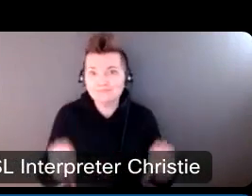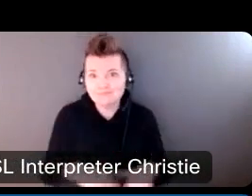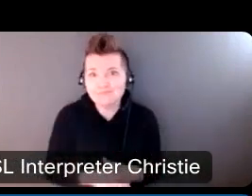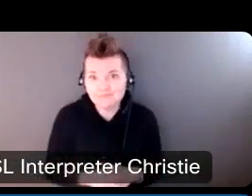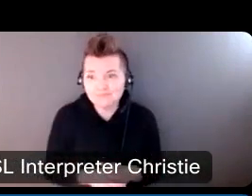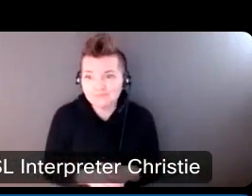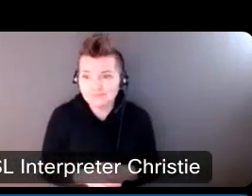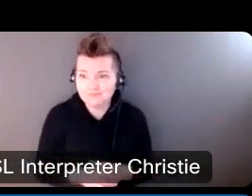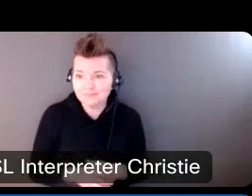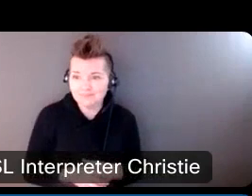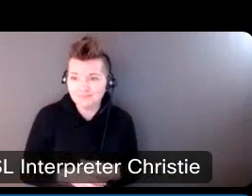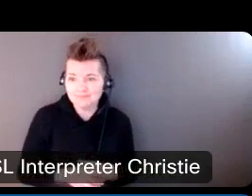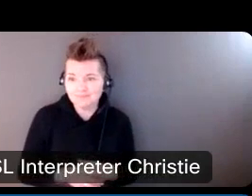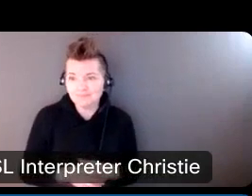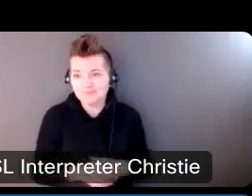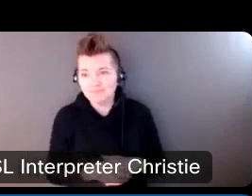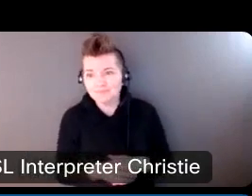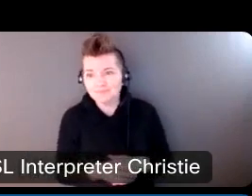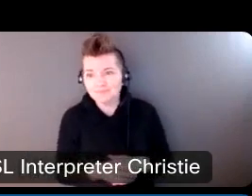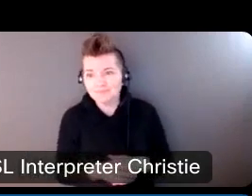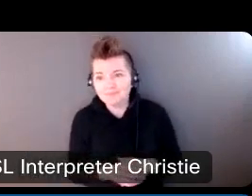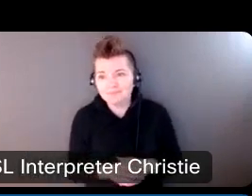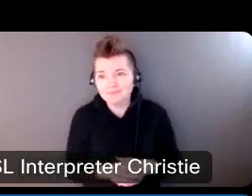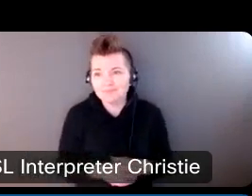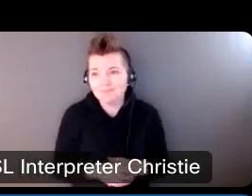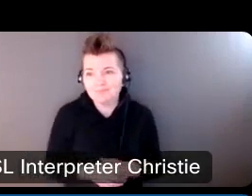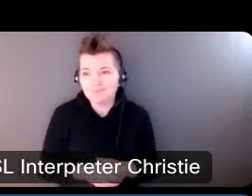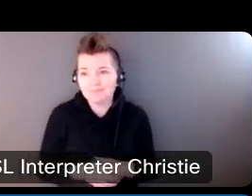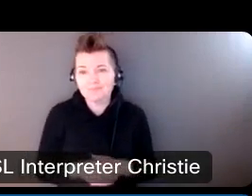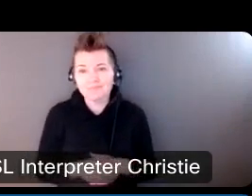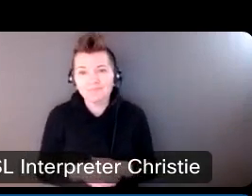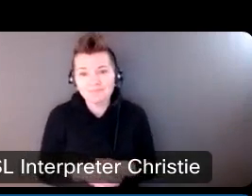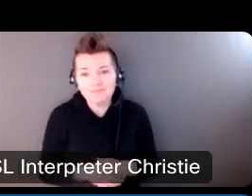This is a very, very significant undertaking and we're very much at the early stages now